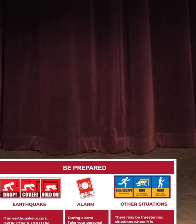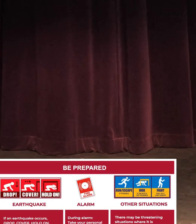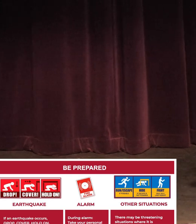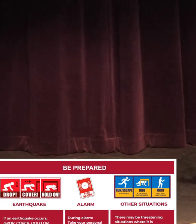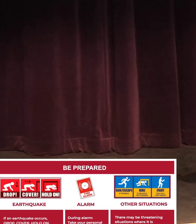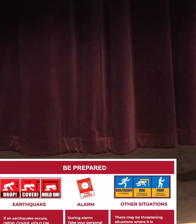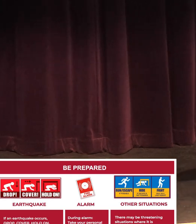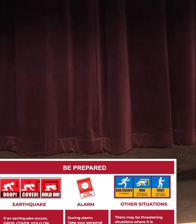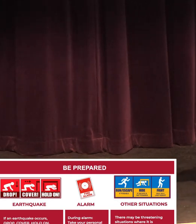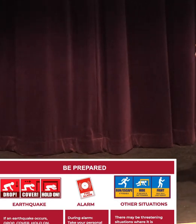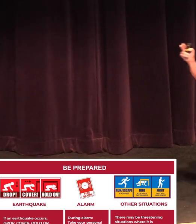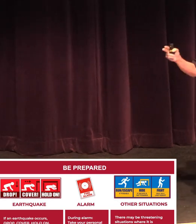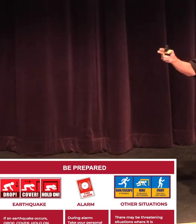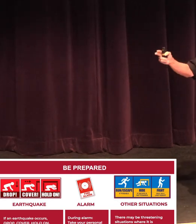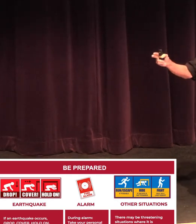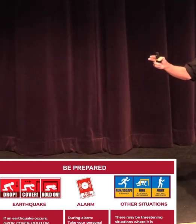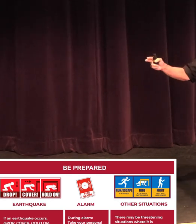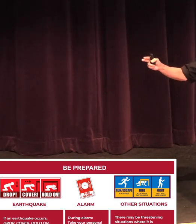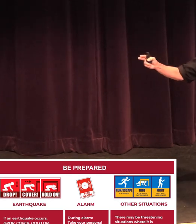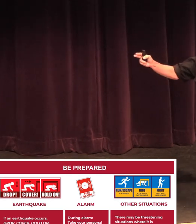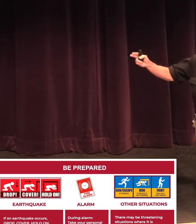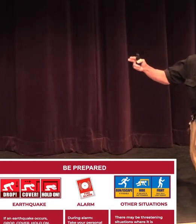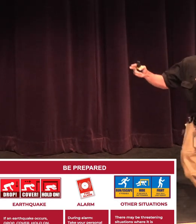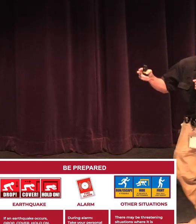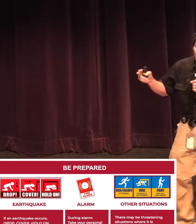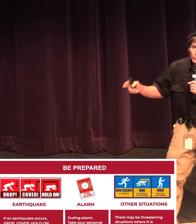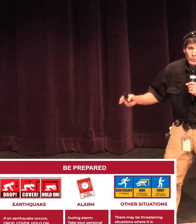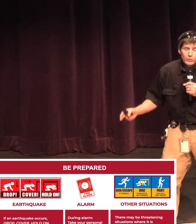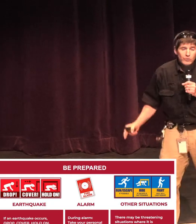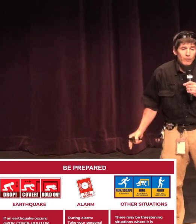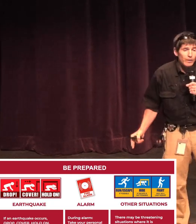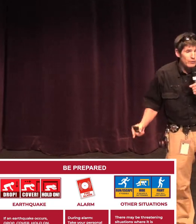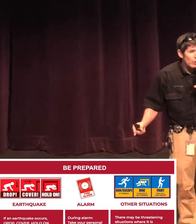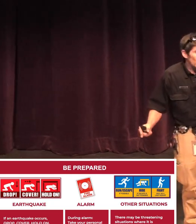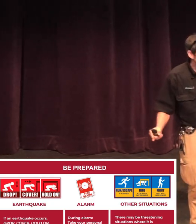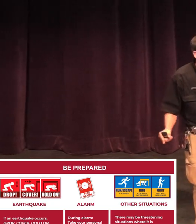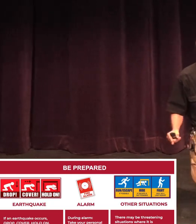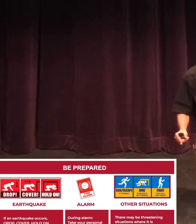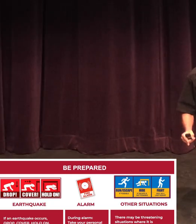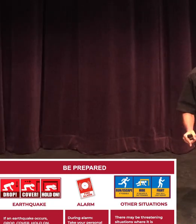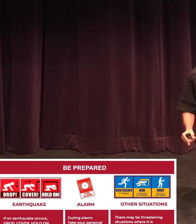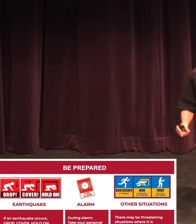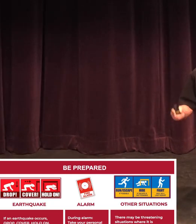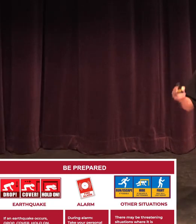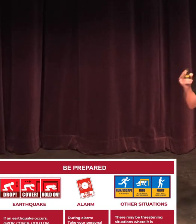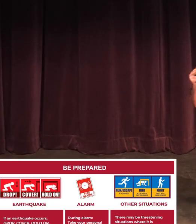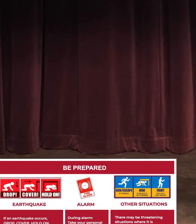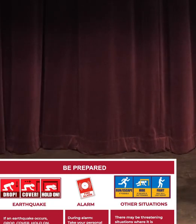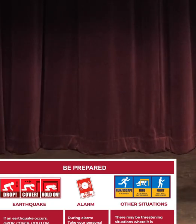where you are going. And be careful because if you run right